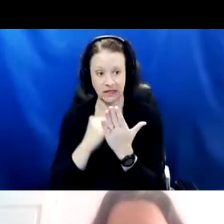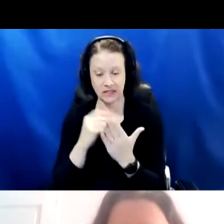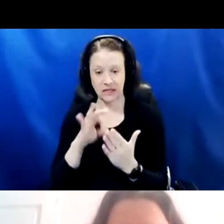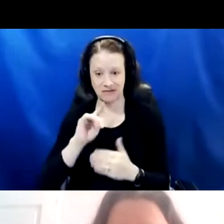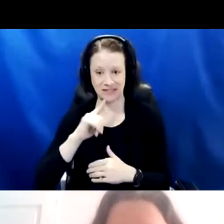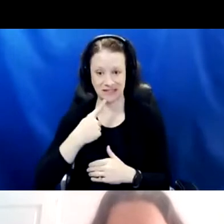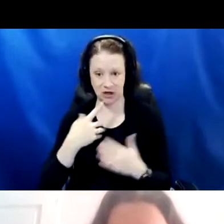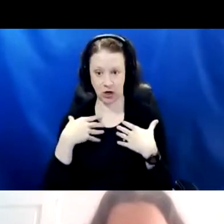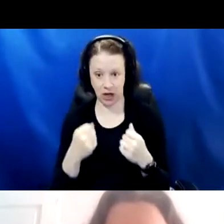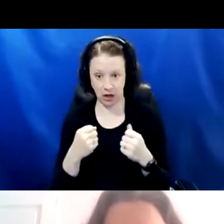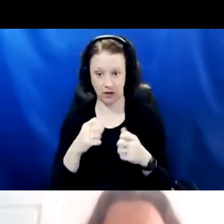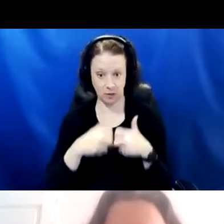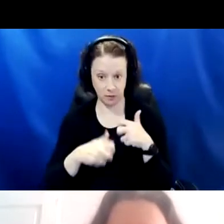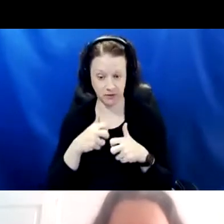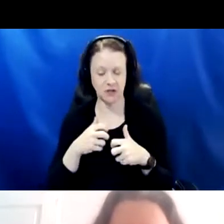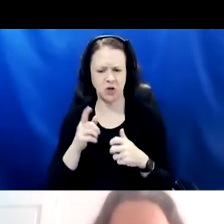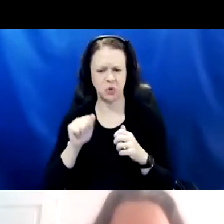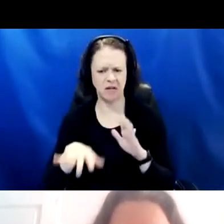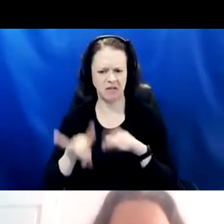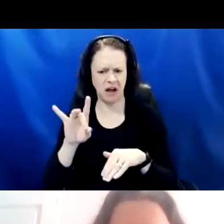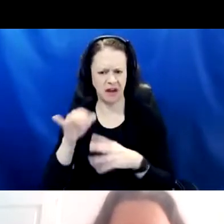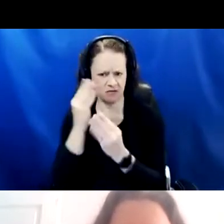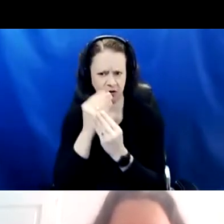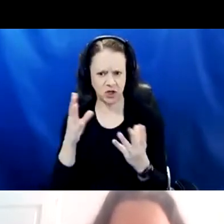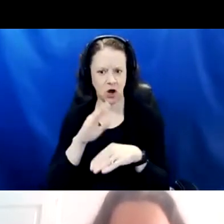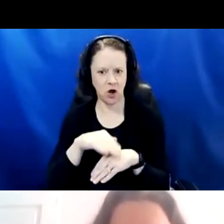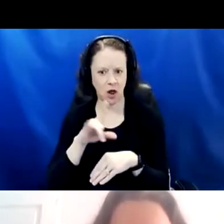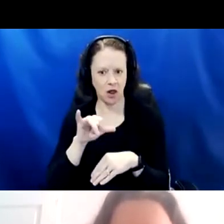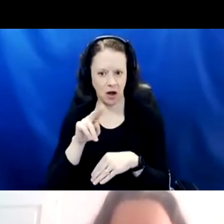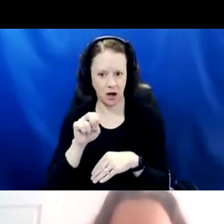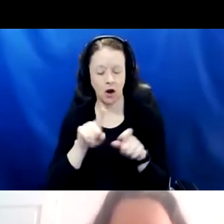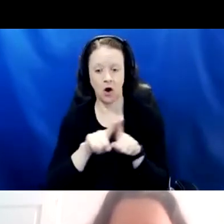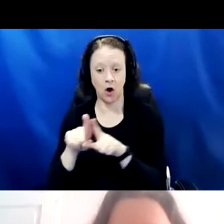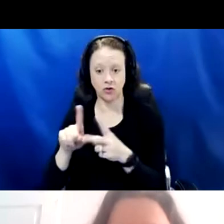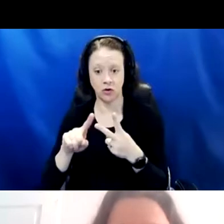You can find this online or in our fact sheet or in the Provider Bulletin.